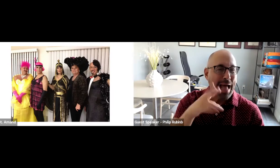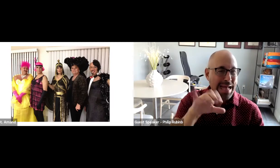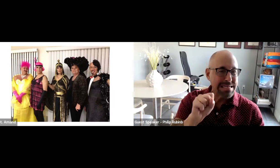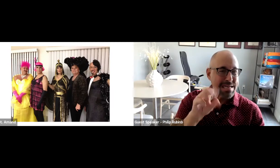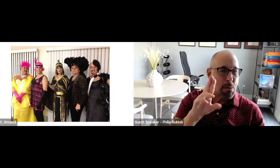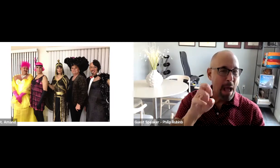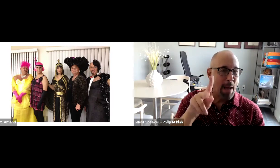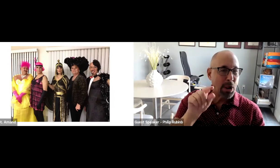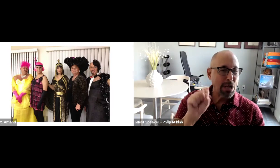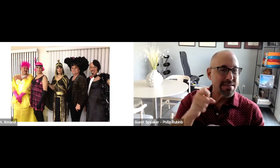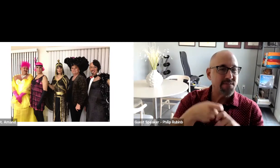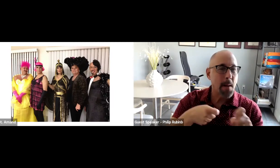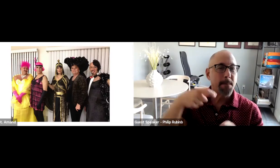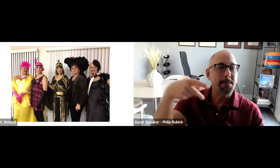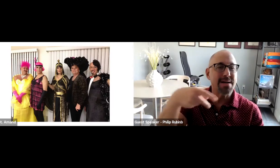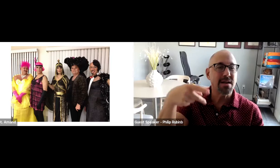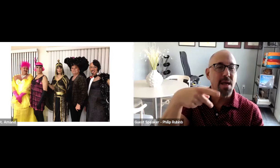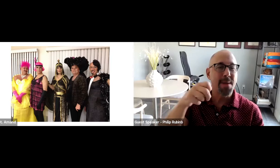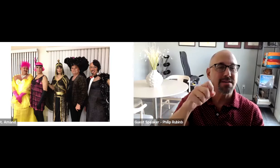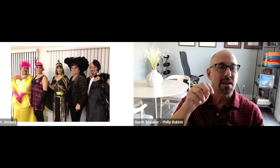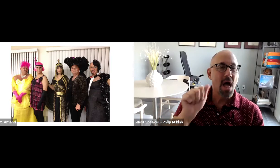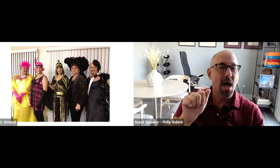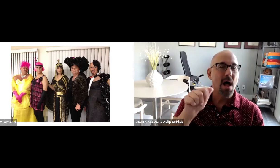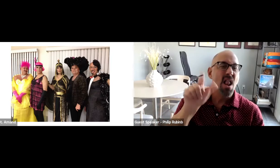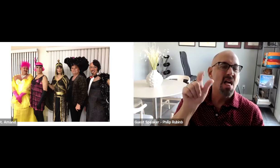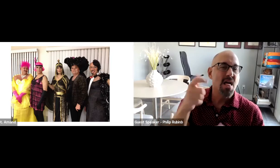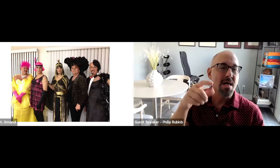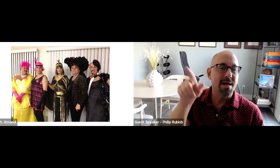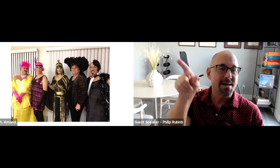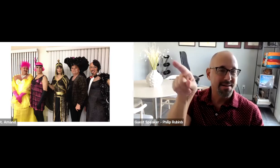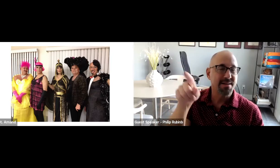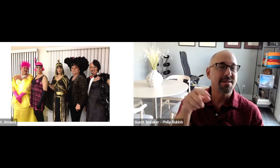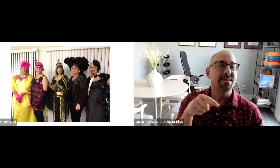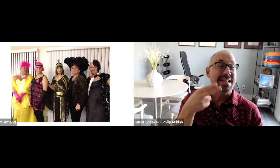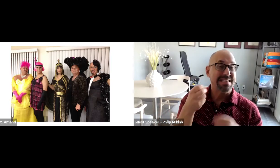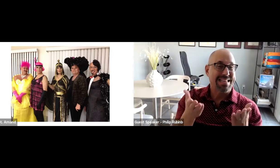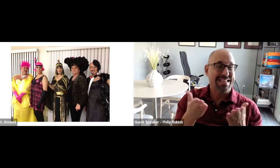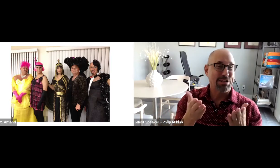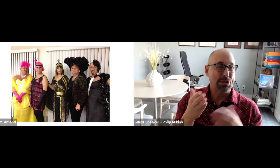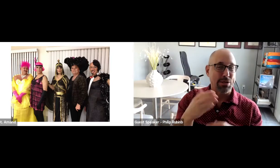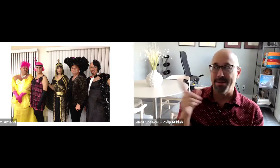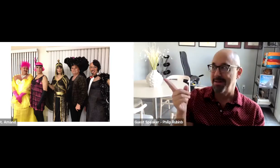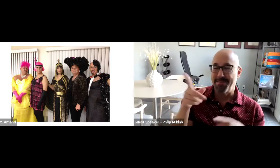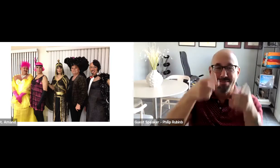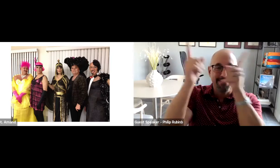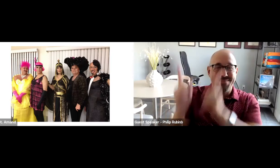And then what's this other person's name? Chris Roberts. He's from Pennsylvania,